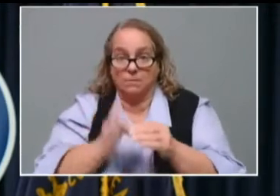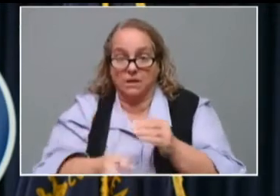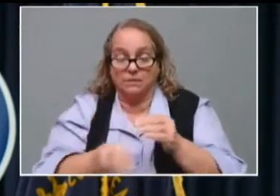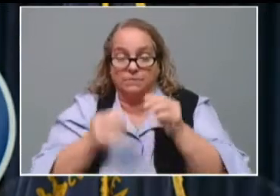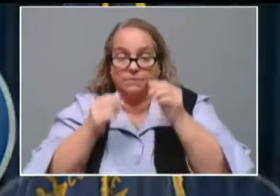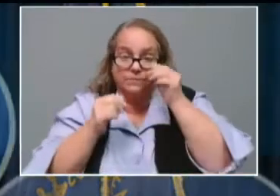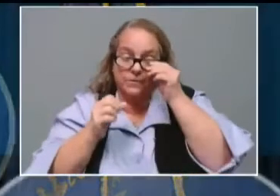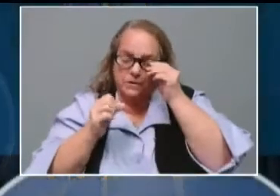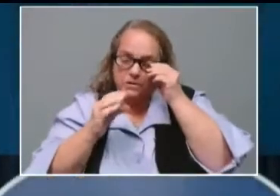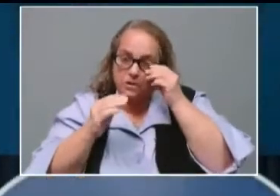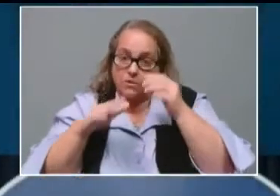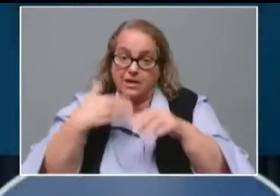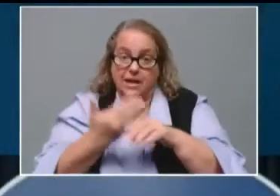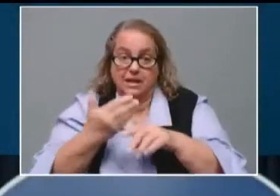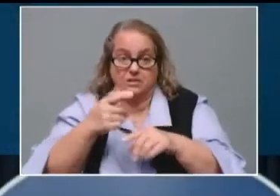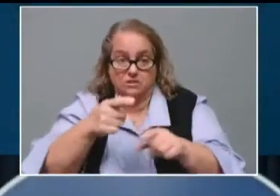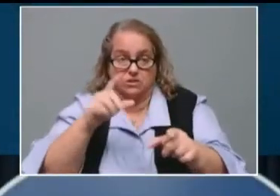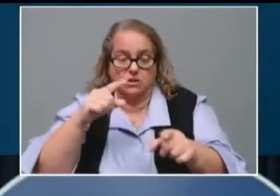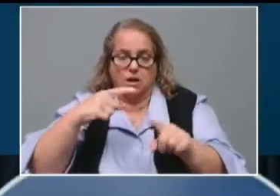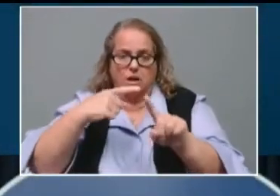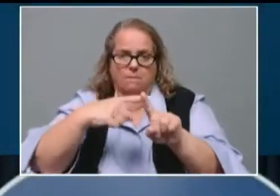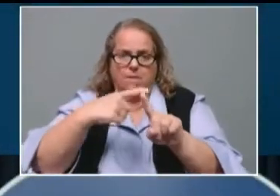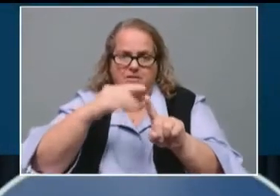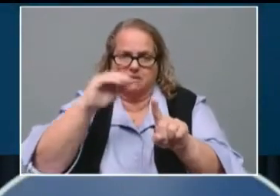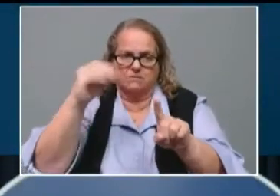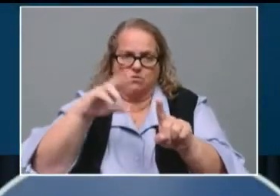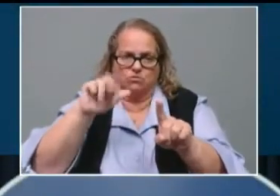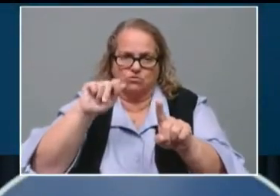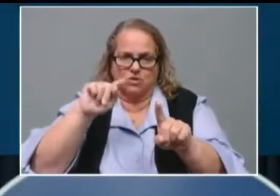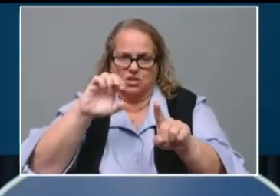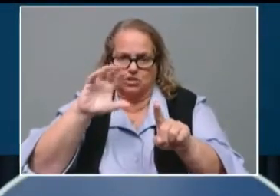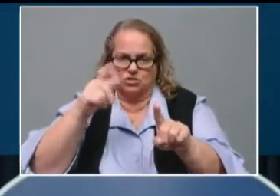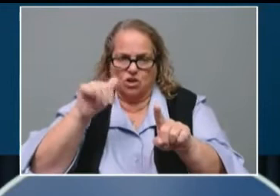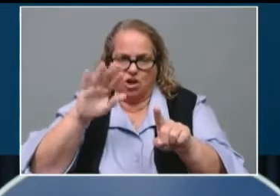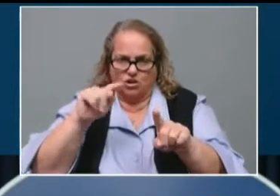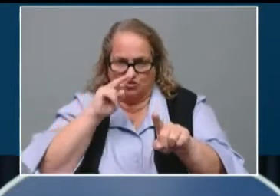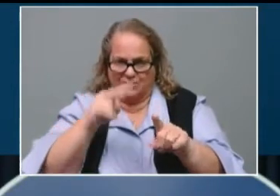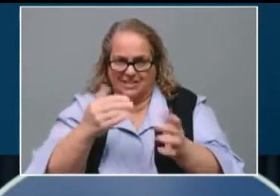chart, you know, again says the same thing. Look after a week over week,